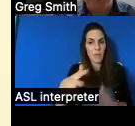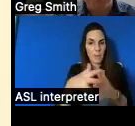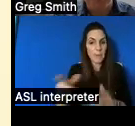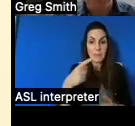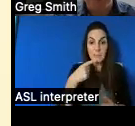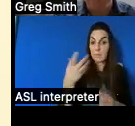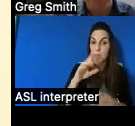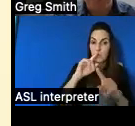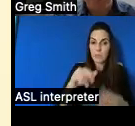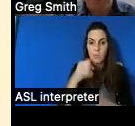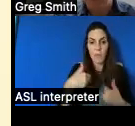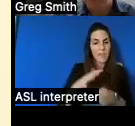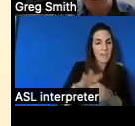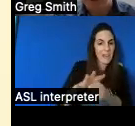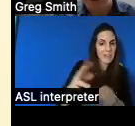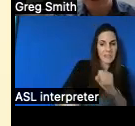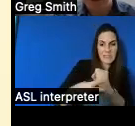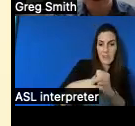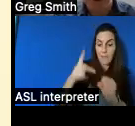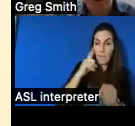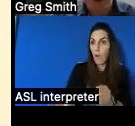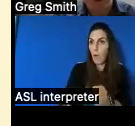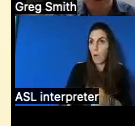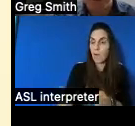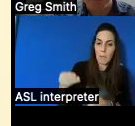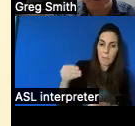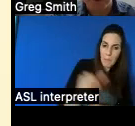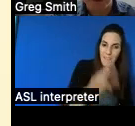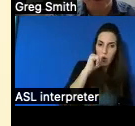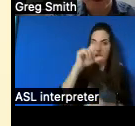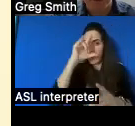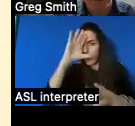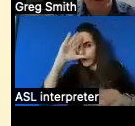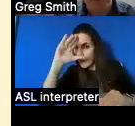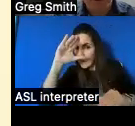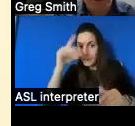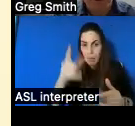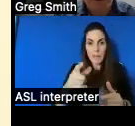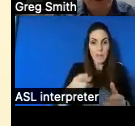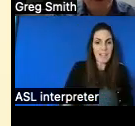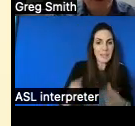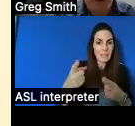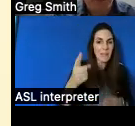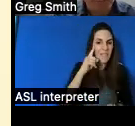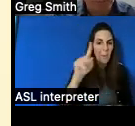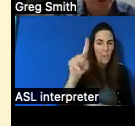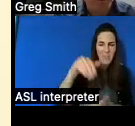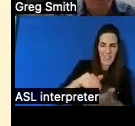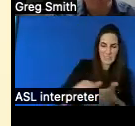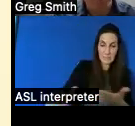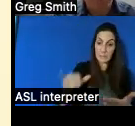savings to cover an unexpected unexpected expense of ,000 so that that tells you a lot most people